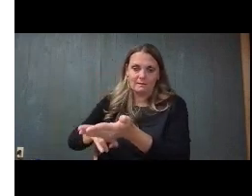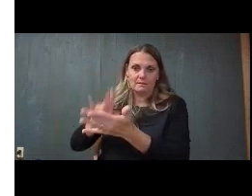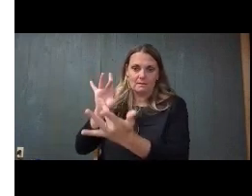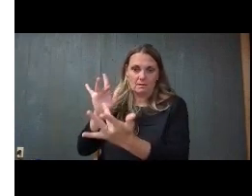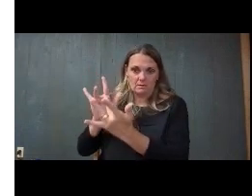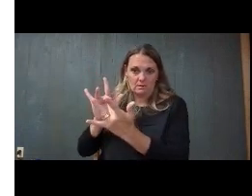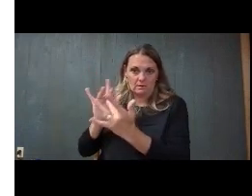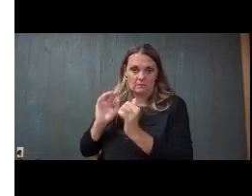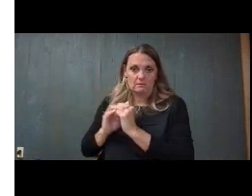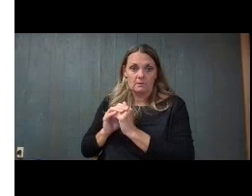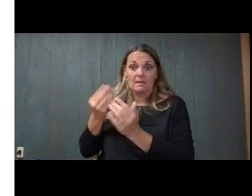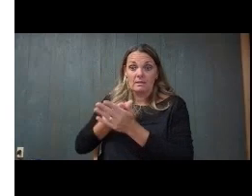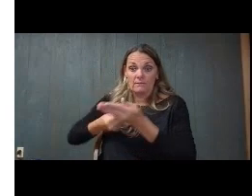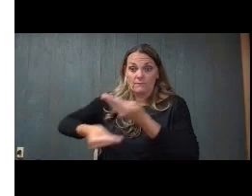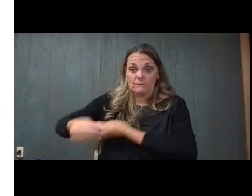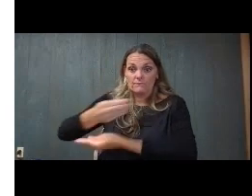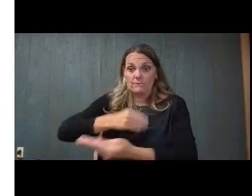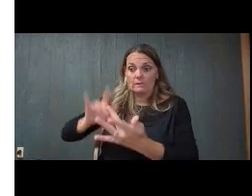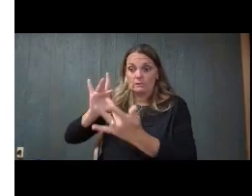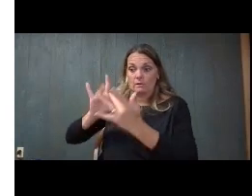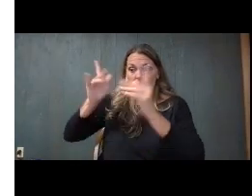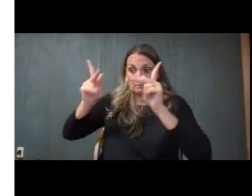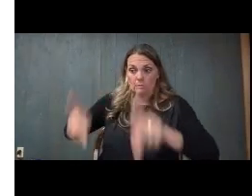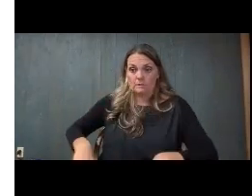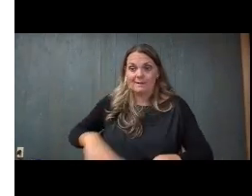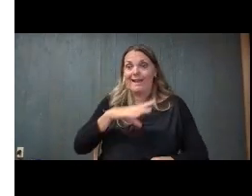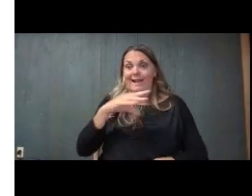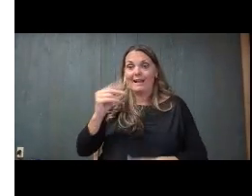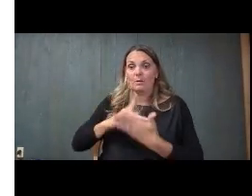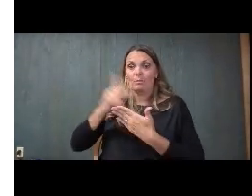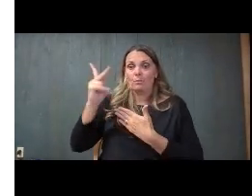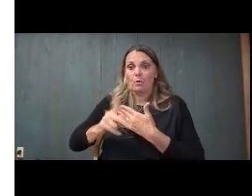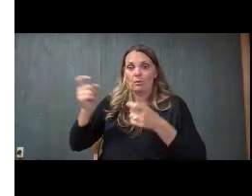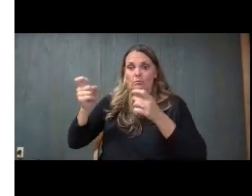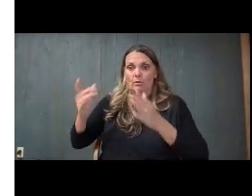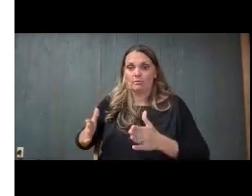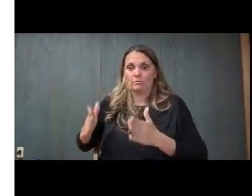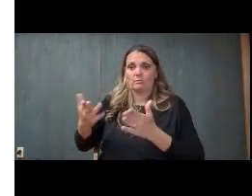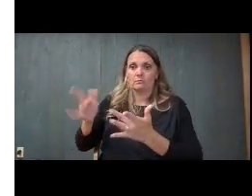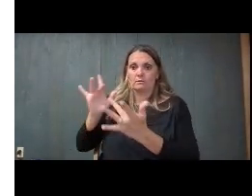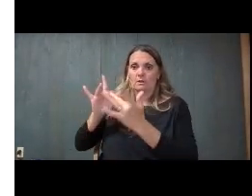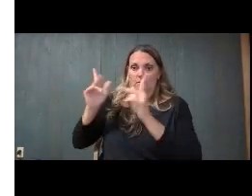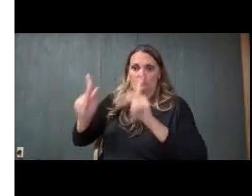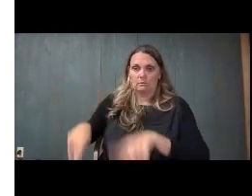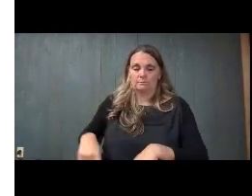the fiscal point of contact and the program point of contact. It also has the